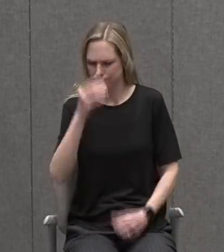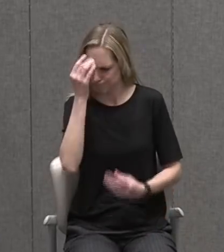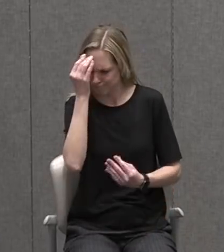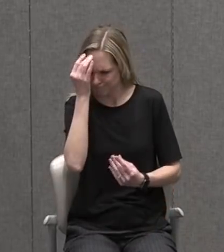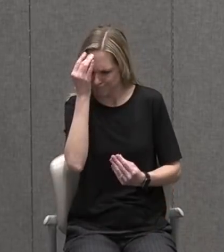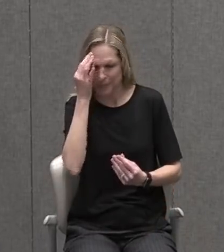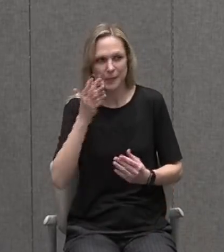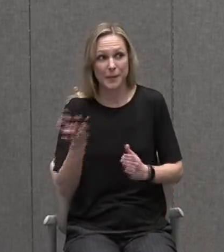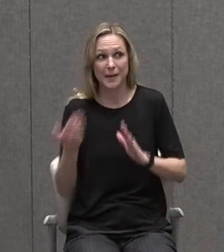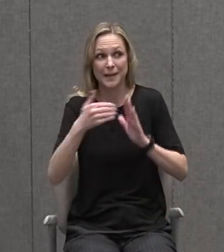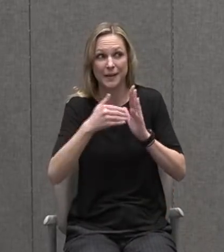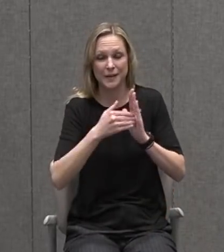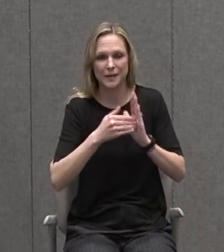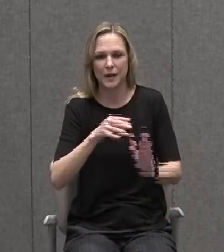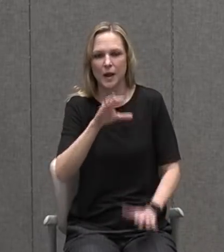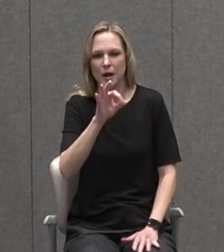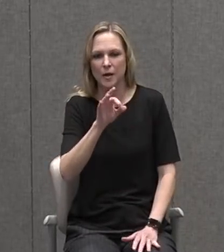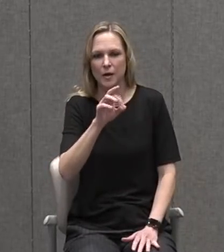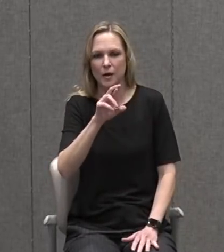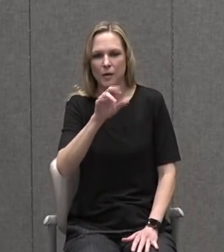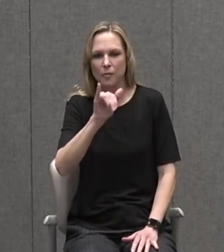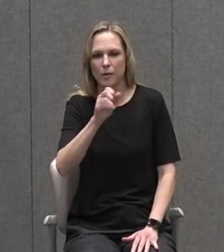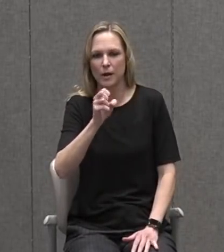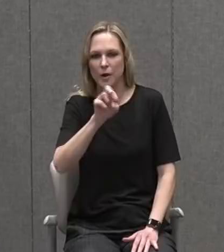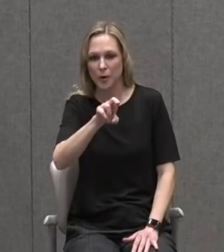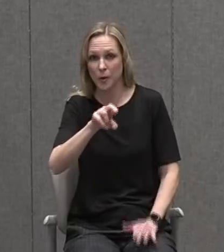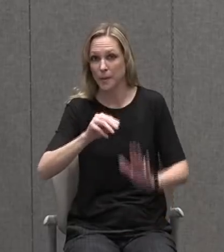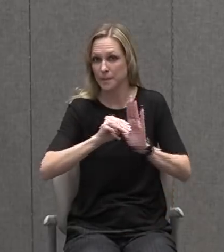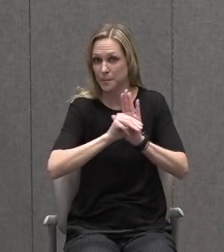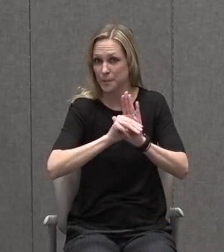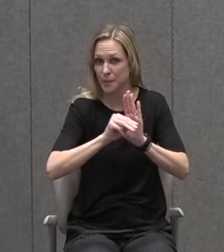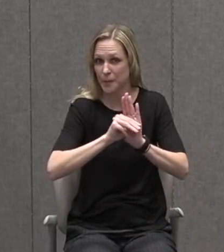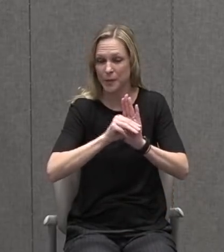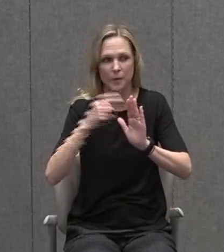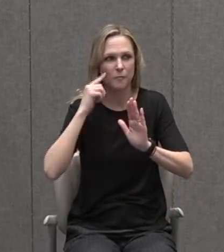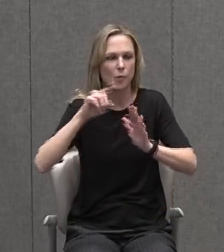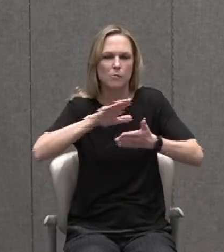We're doing the Frayer Model, for our academic vocabulary,